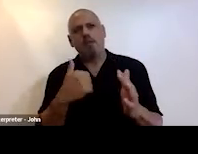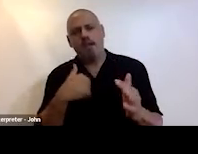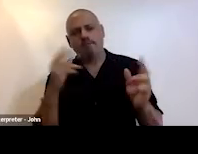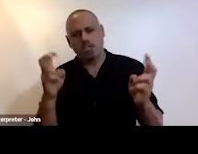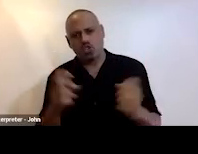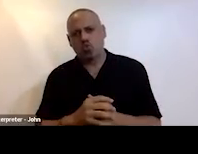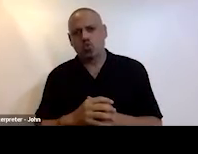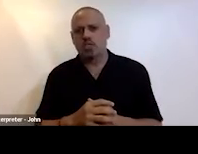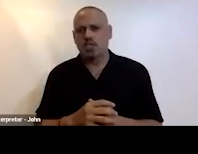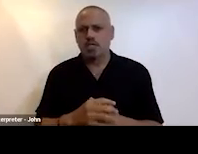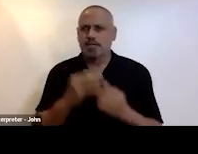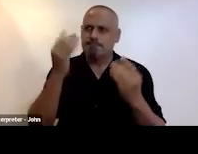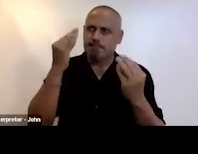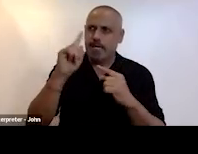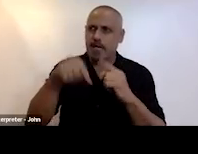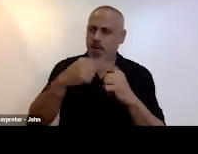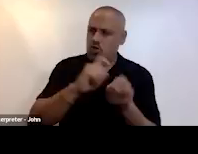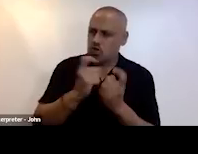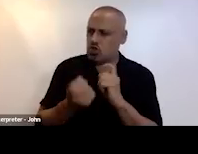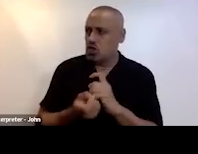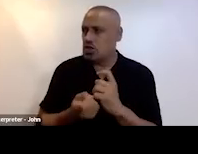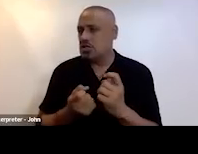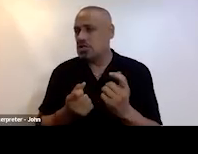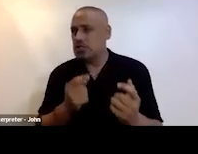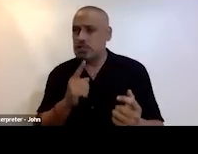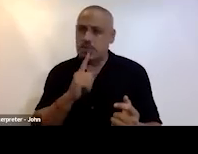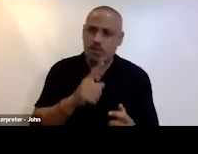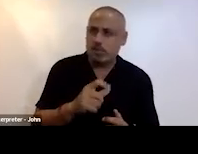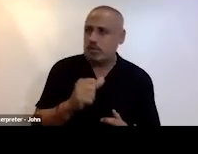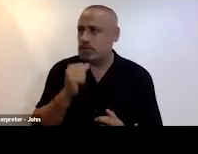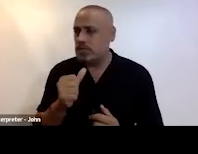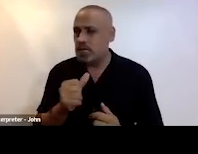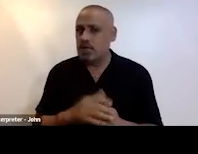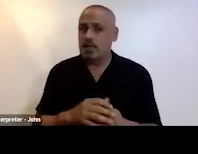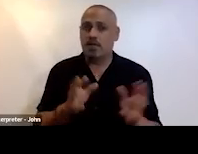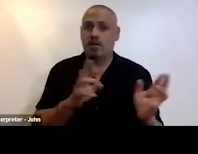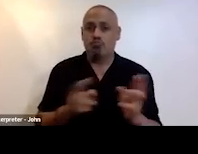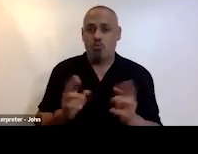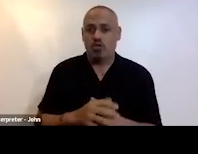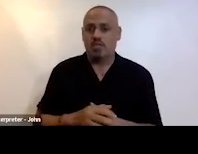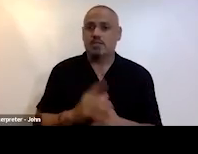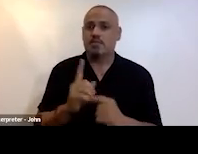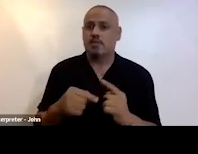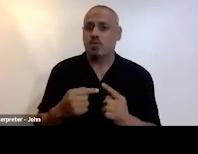and I'm thinking about changing it, maybe, not really sure. Preparation is when you are thinking